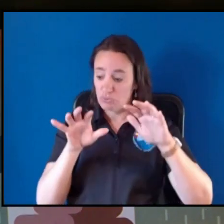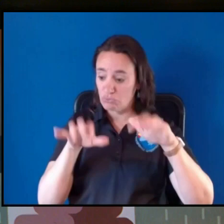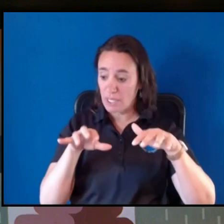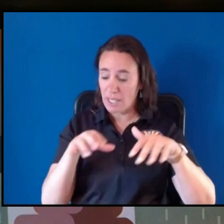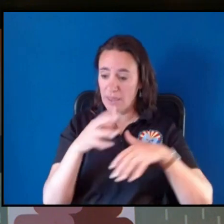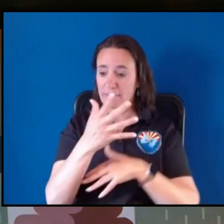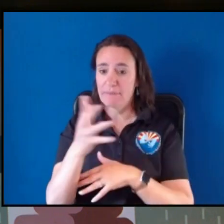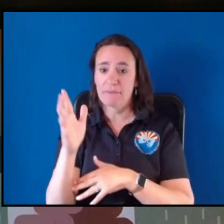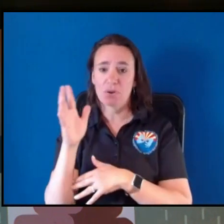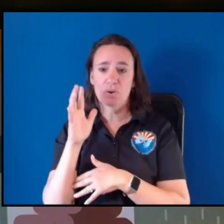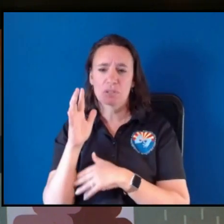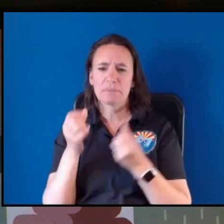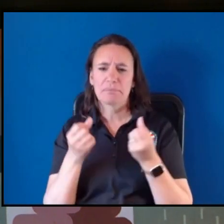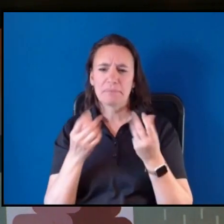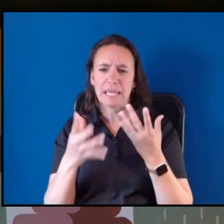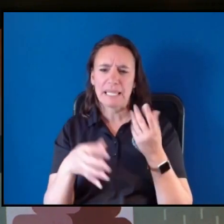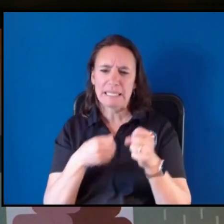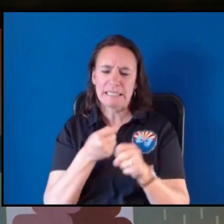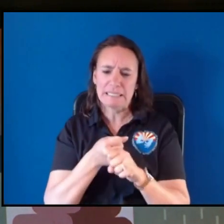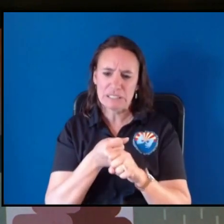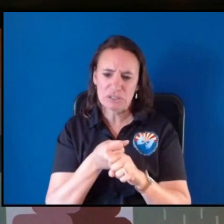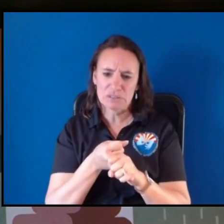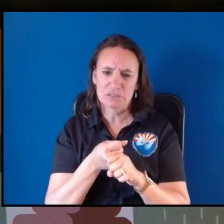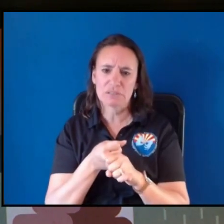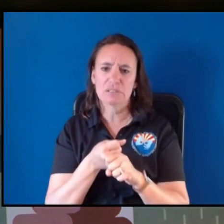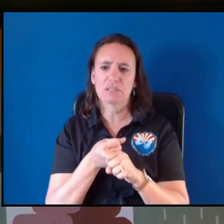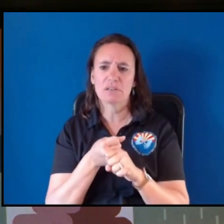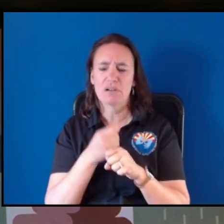years and years and years of all those trees and brush and